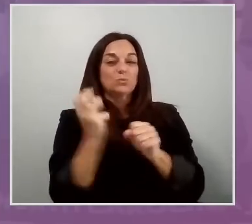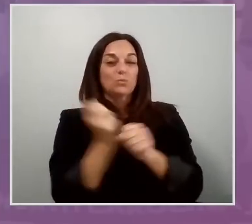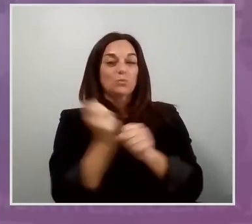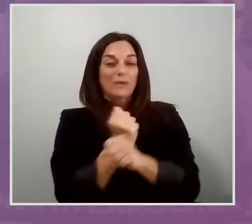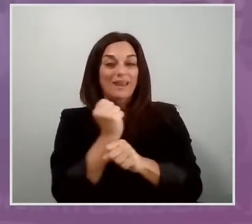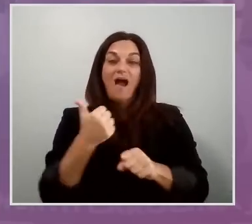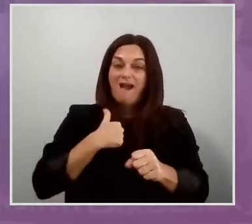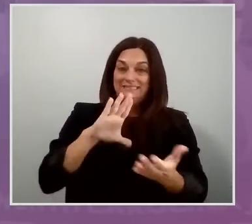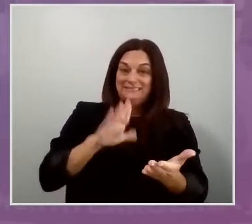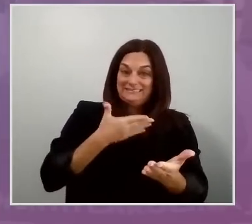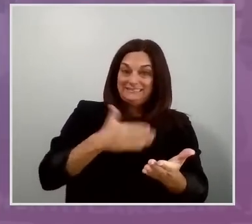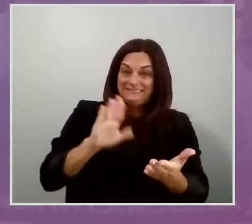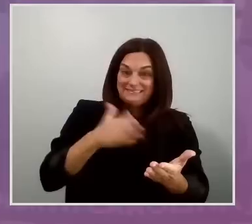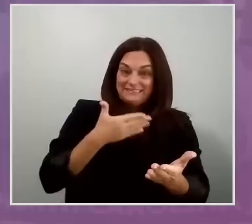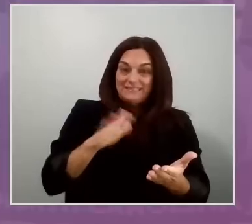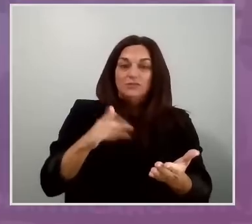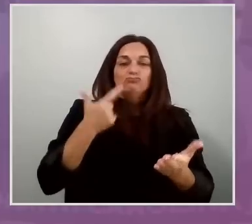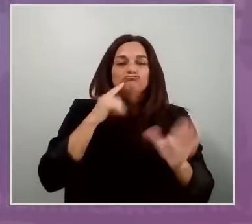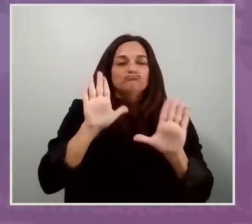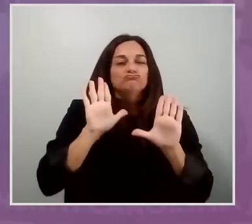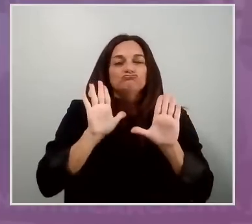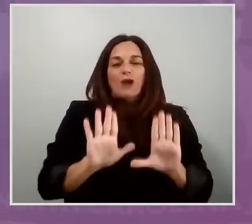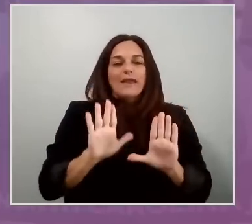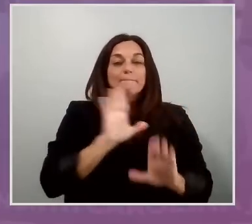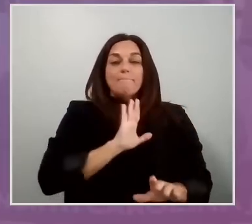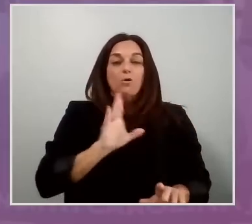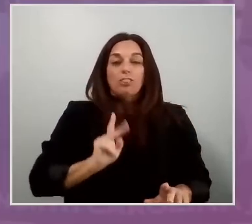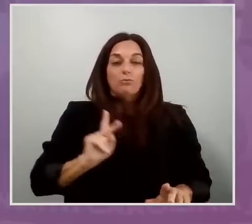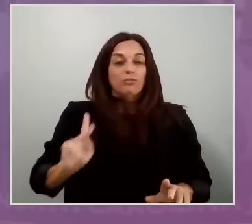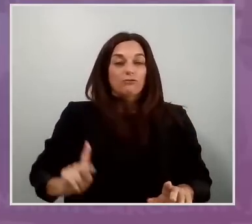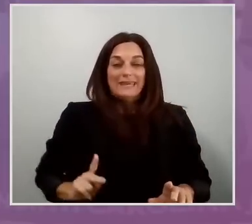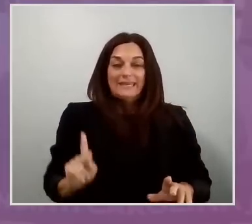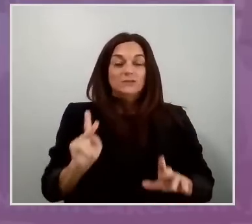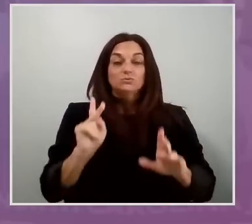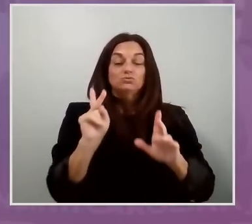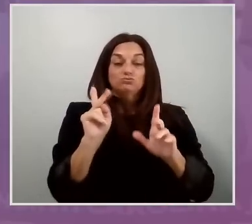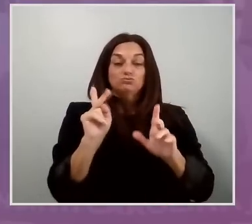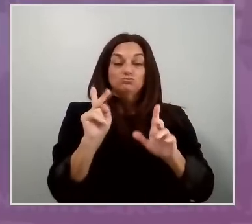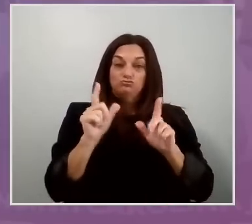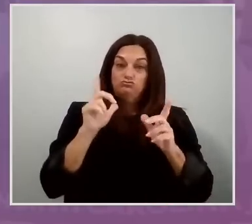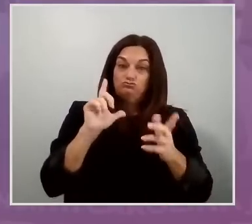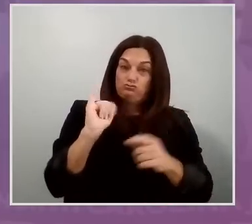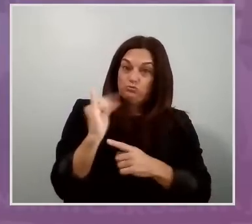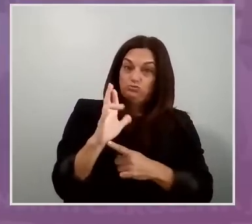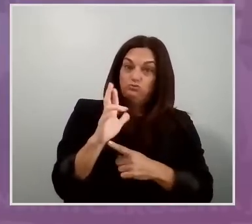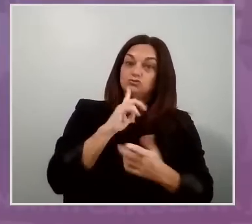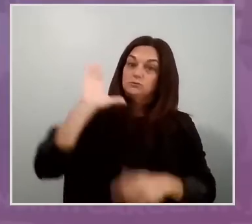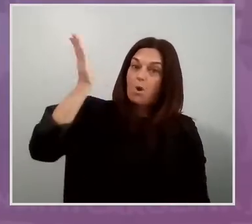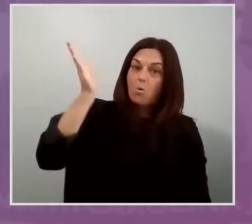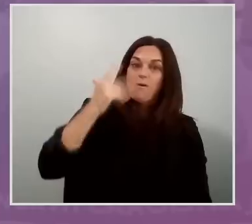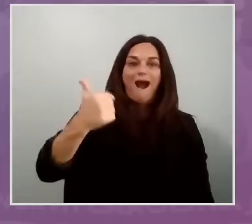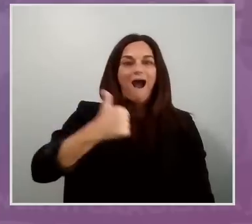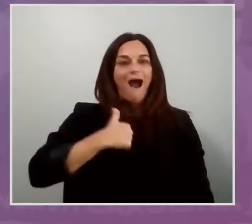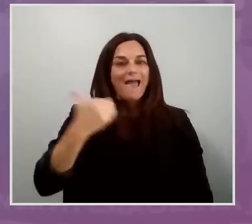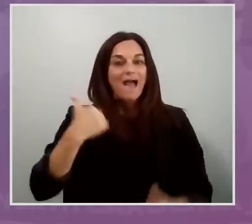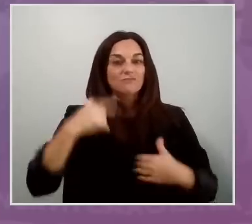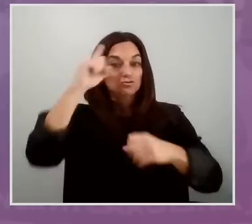WITH A BIDEN AND A HARRIS WIN. I'M SINGING A SONG THAT THE